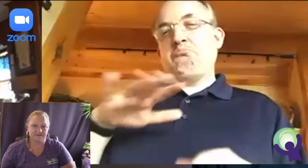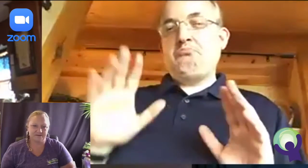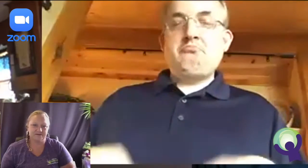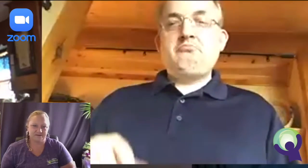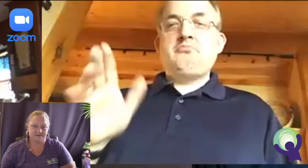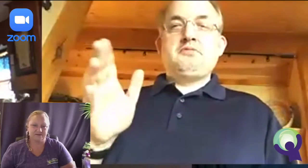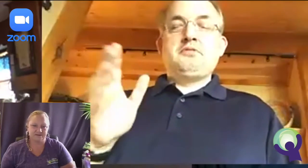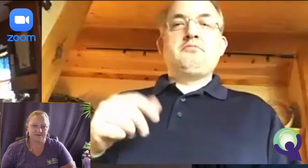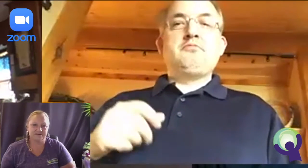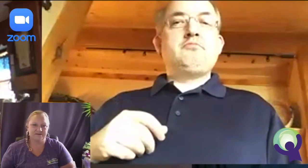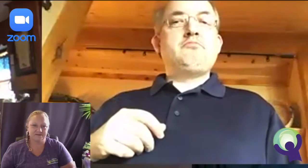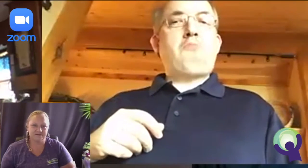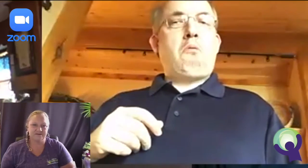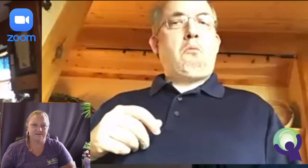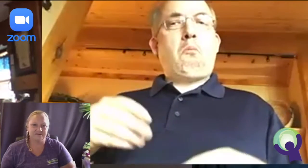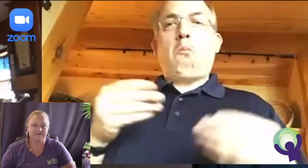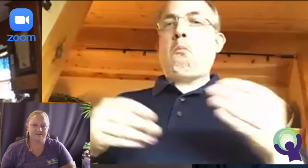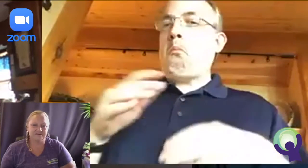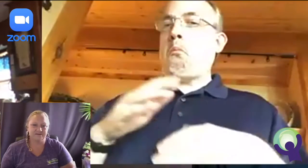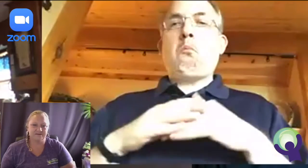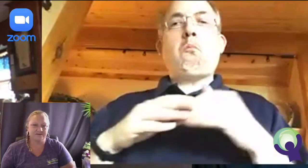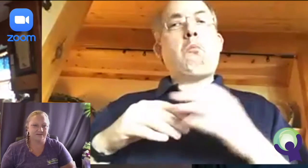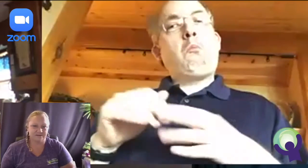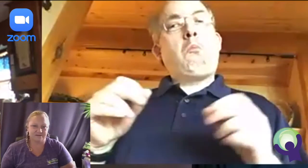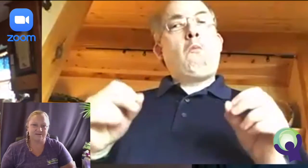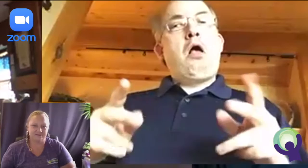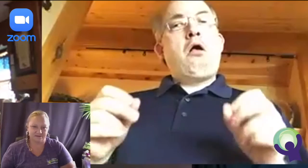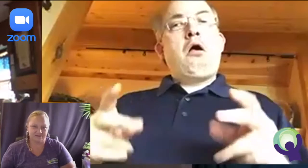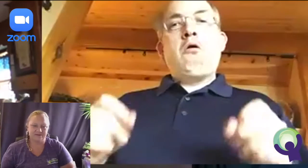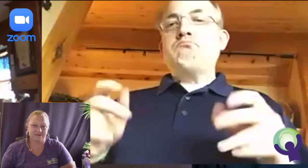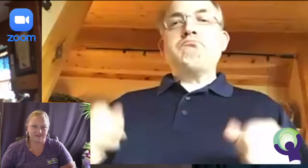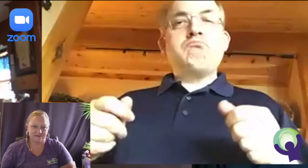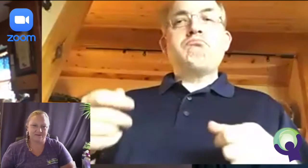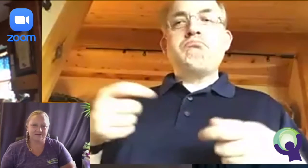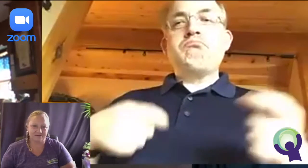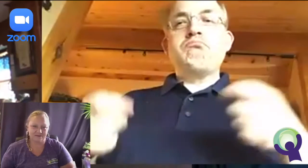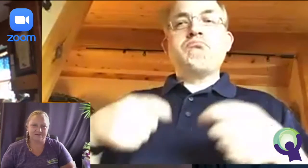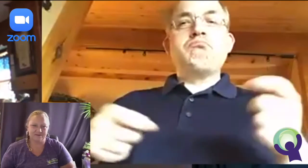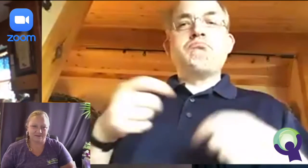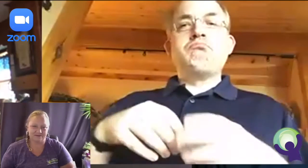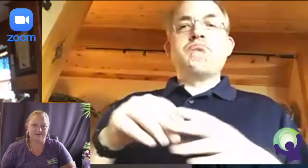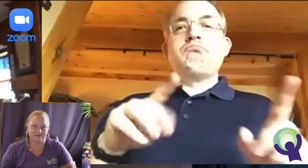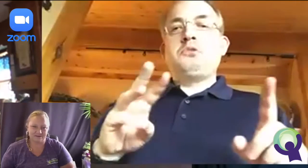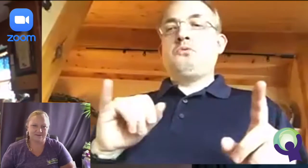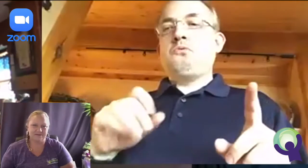50, well $50,000 or so and I was able to comfortably, survive